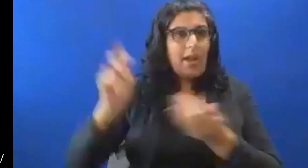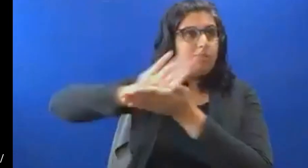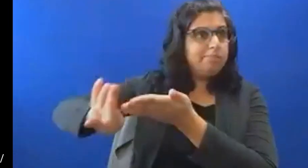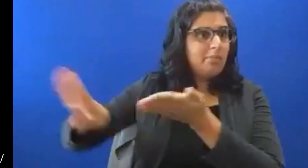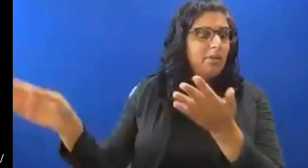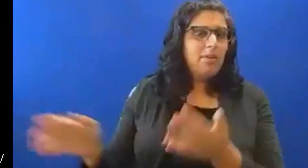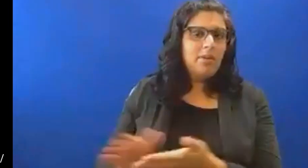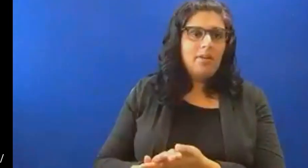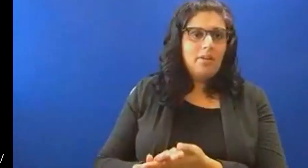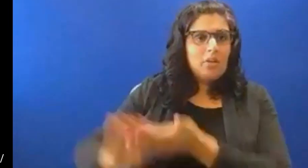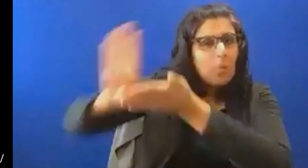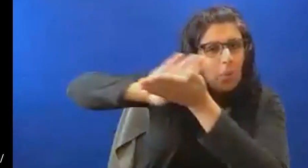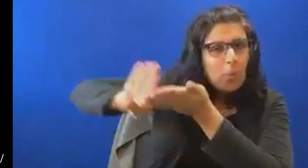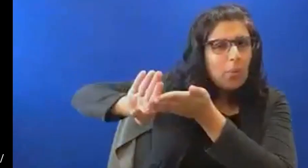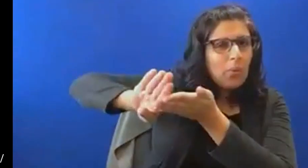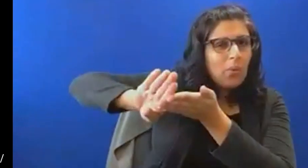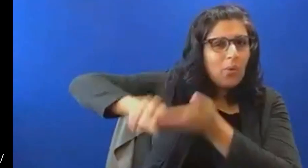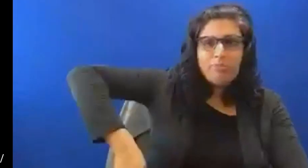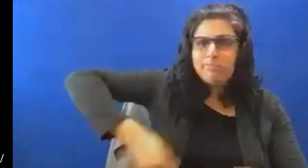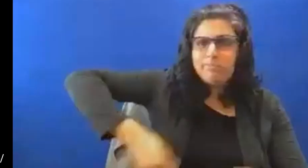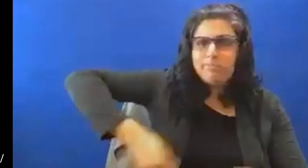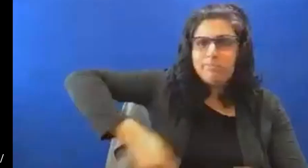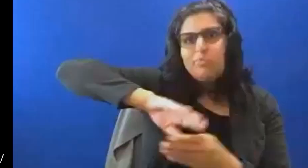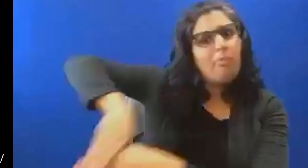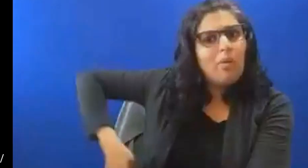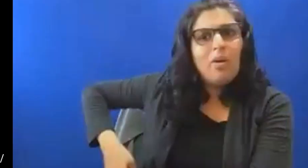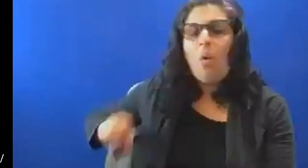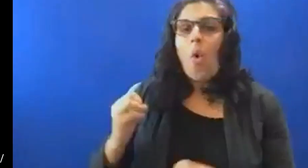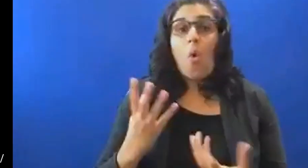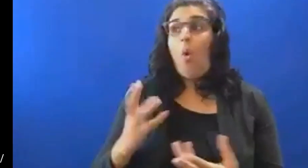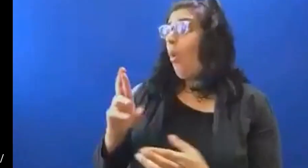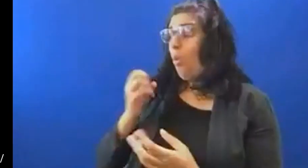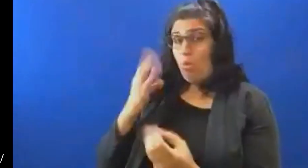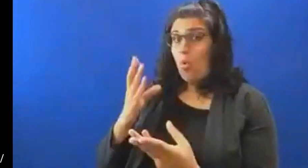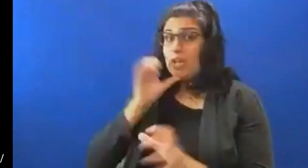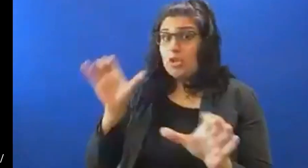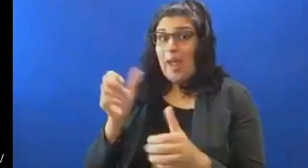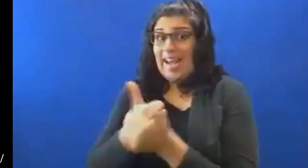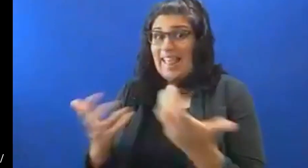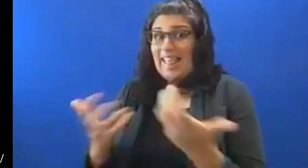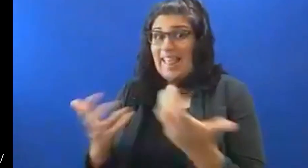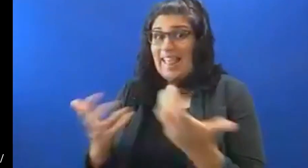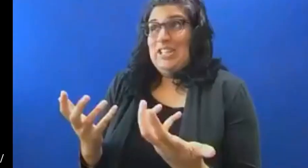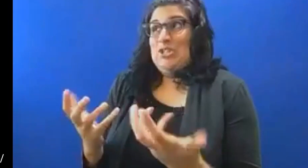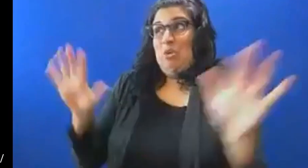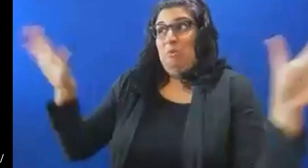Yeah, or just don't do anything in their power too. Or welcome what I'm saying. Yeah, exactly.